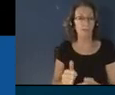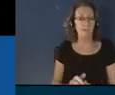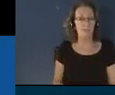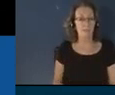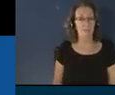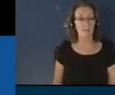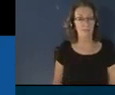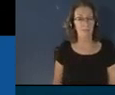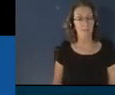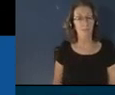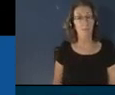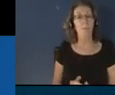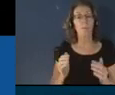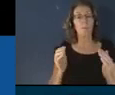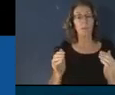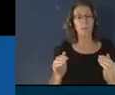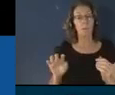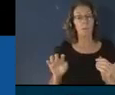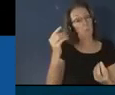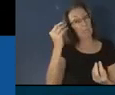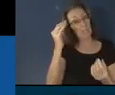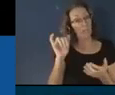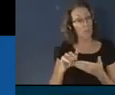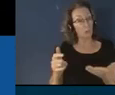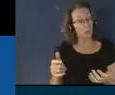Another thing you consider doing, if you're giving a presentation,